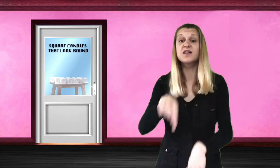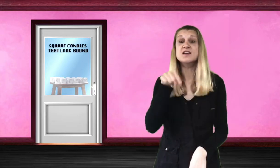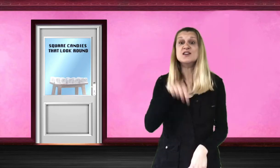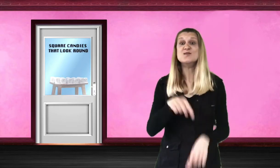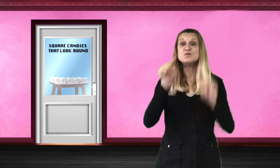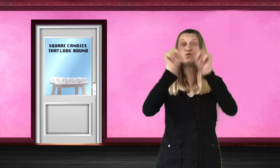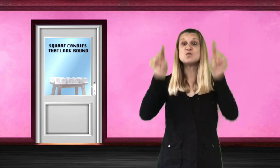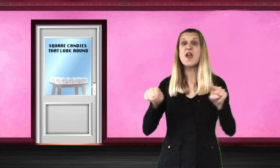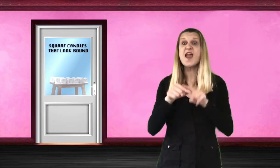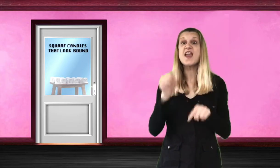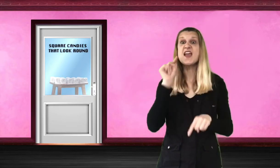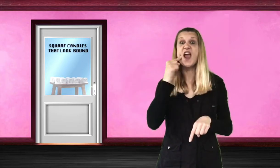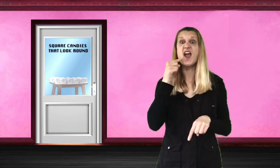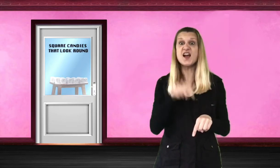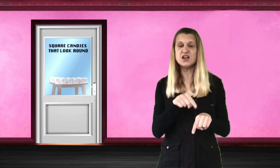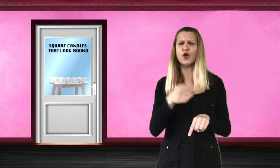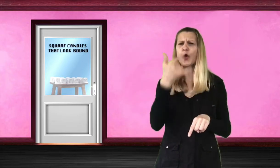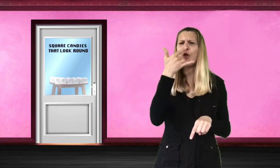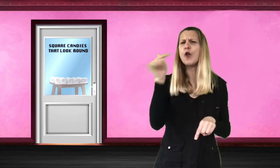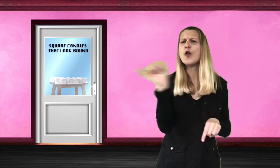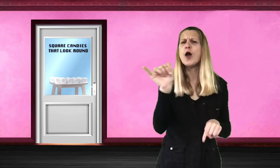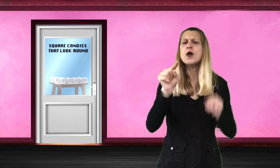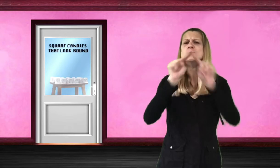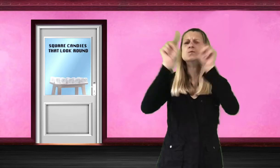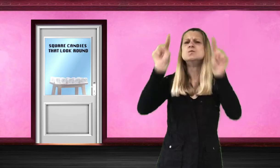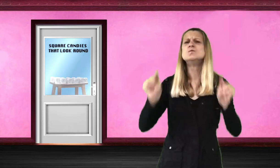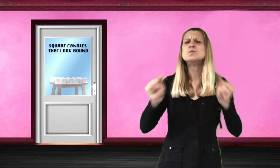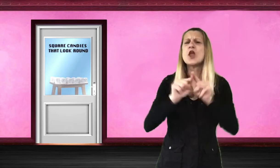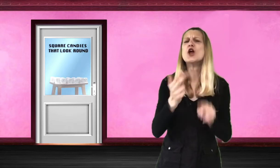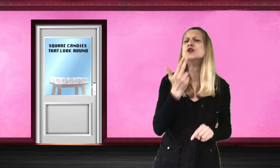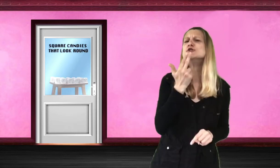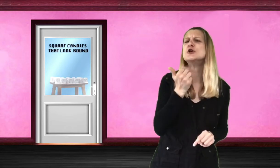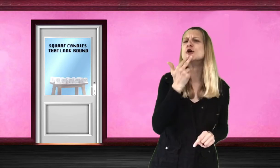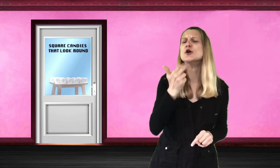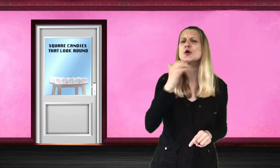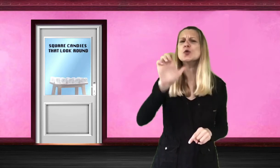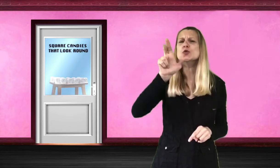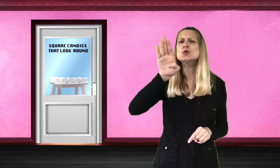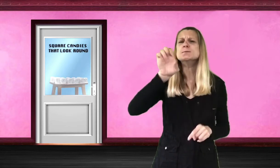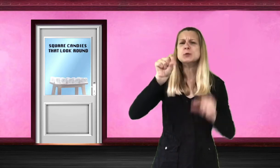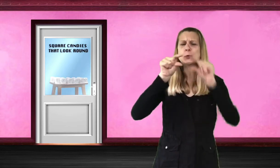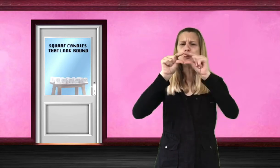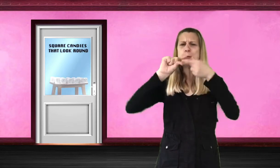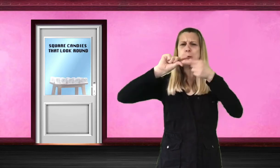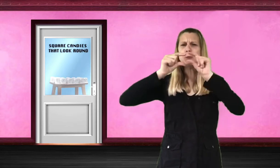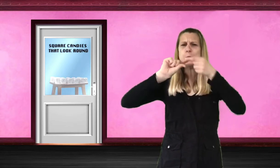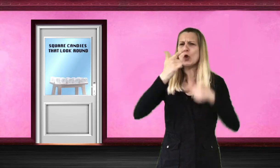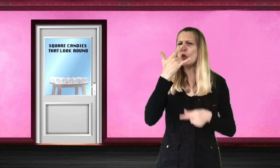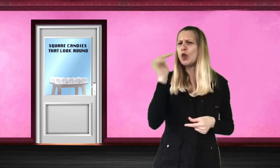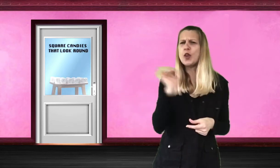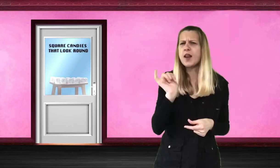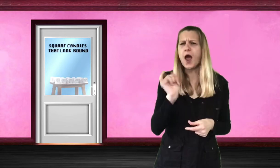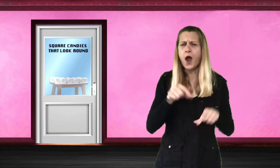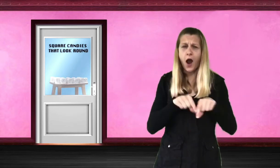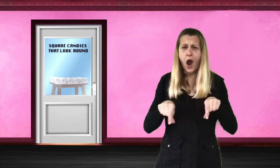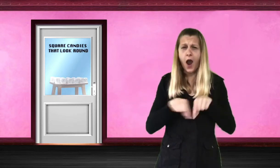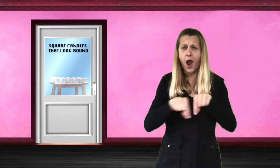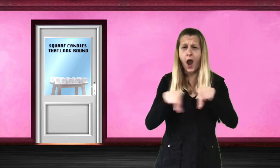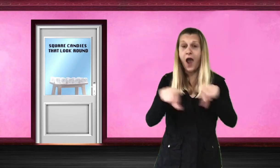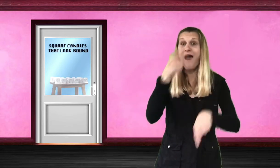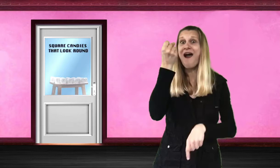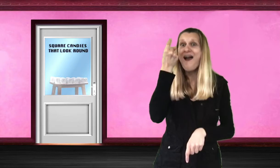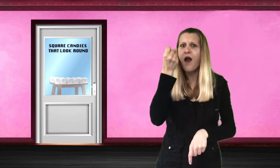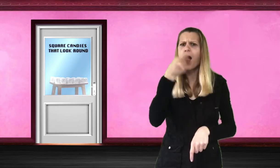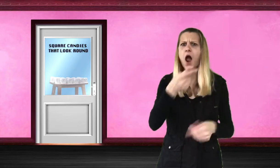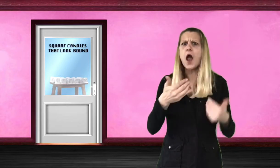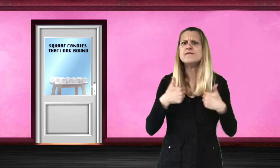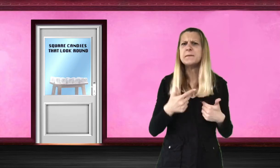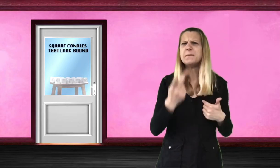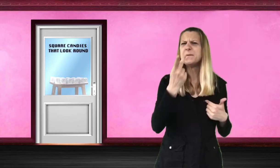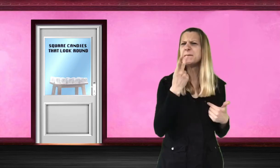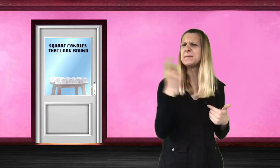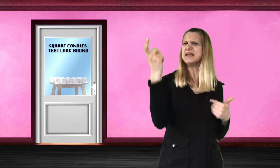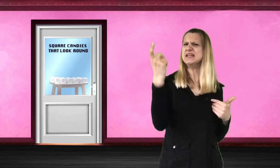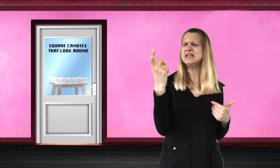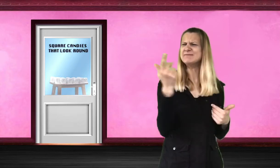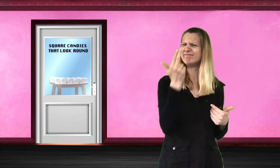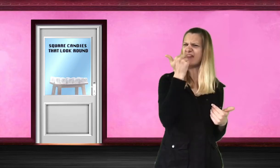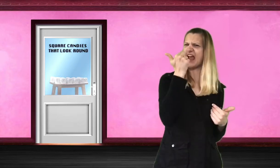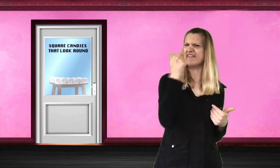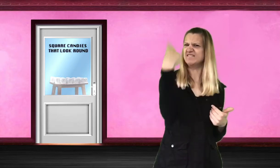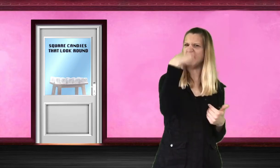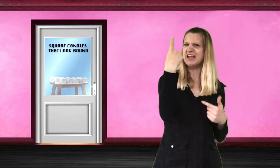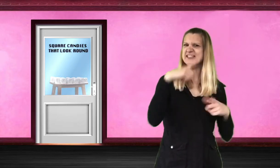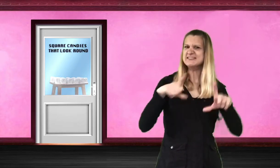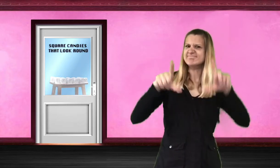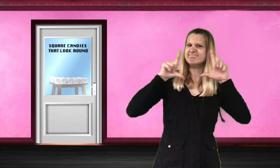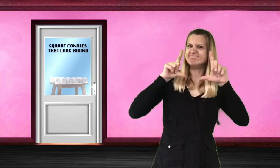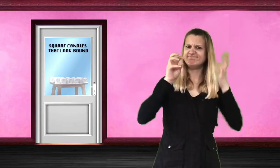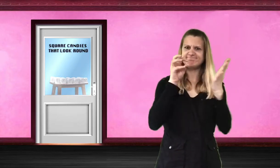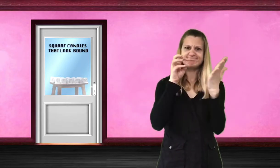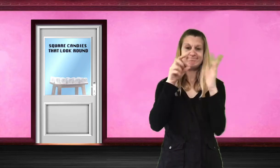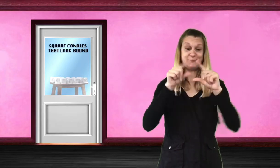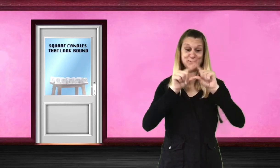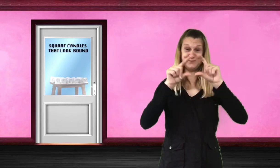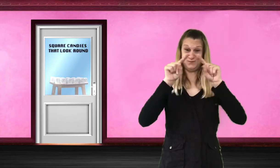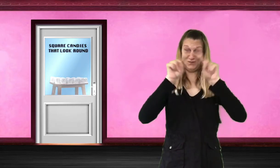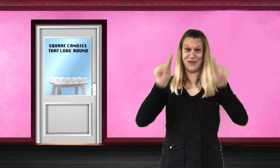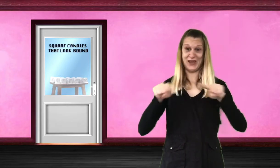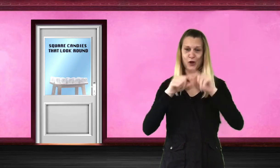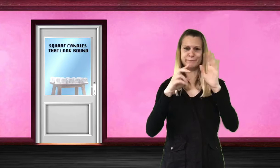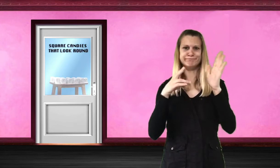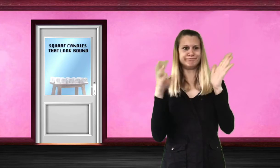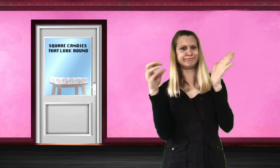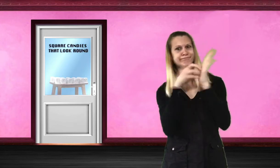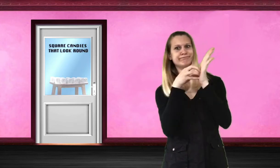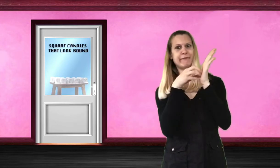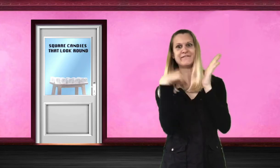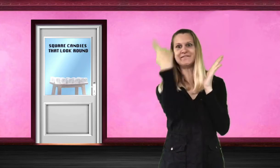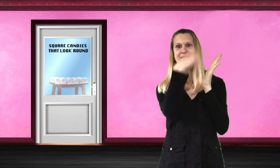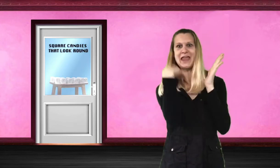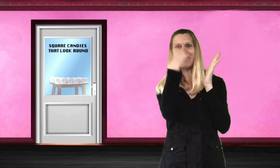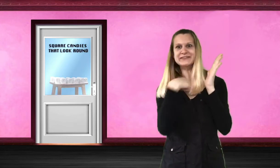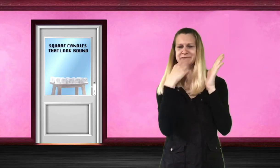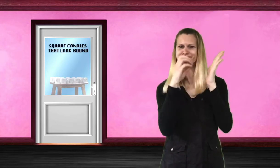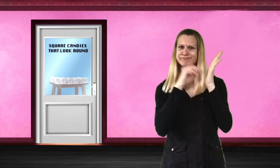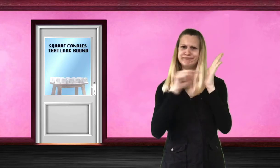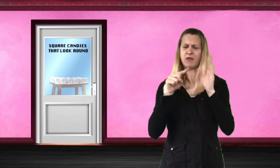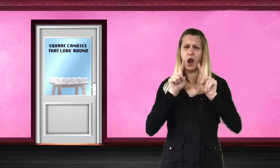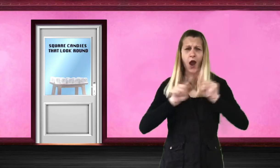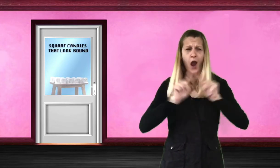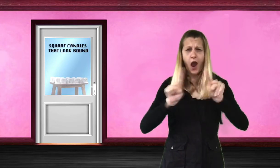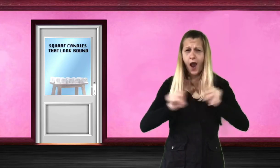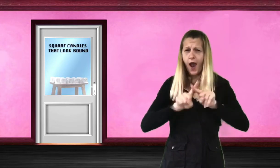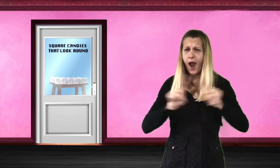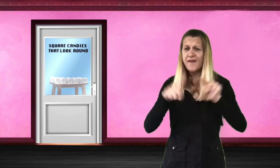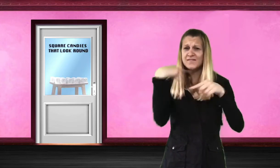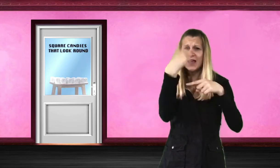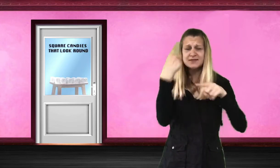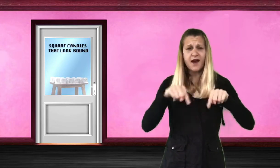The candies looked very much like square sugar lumps — except that each of them had a funny little pink face painted on one side.